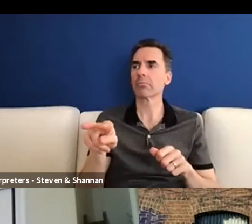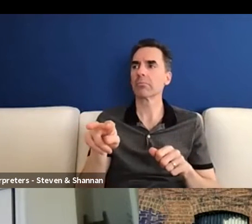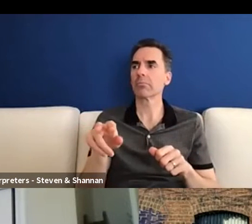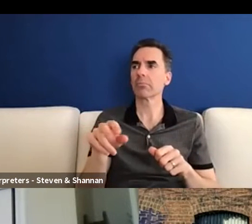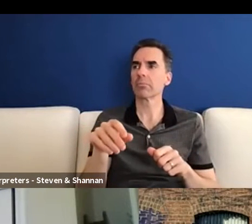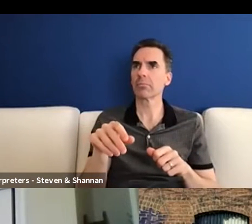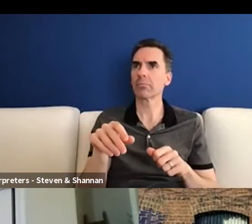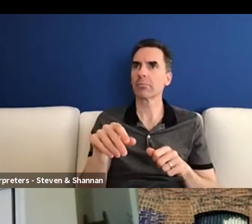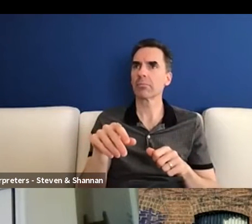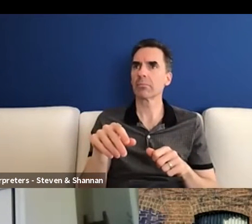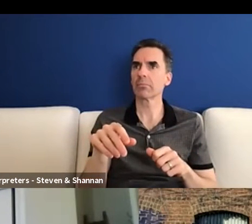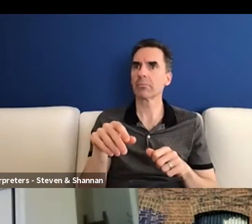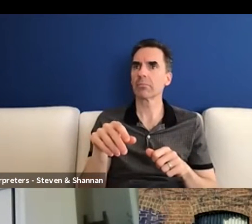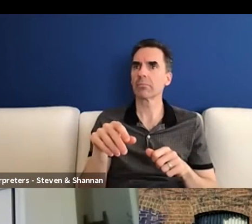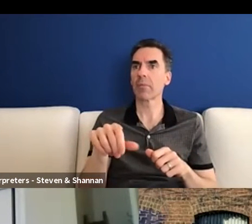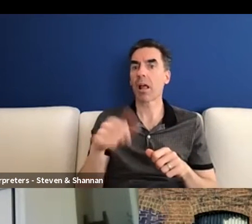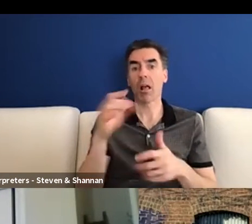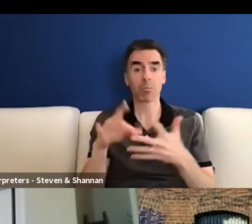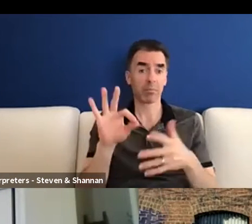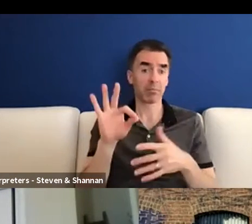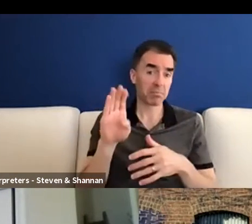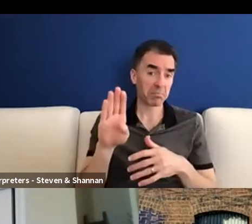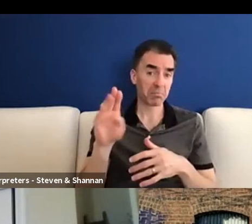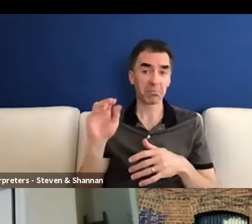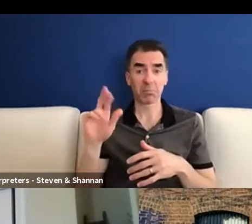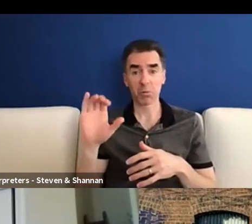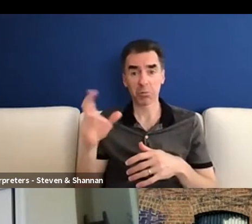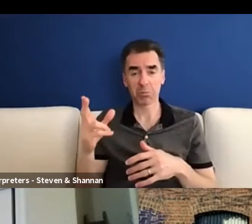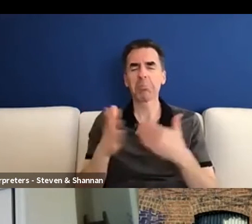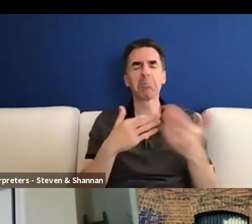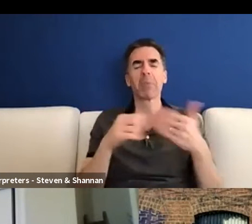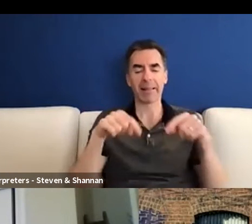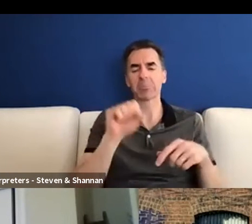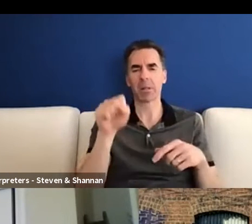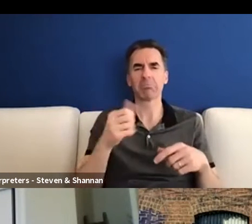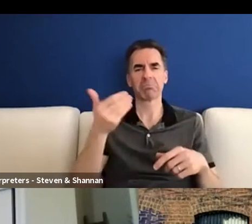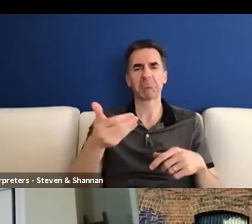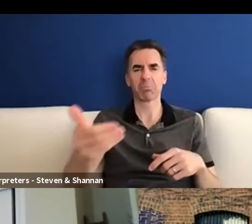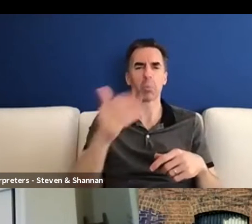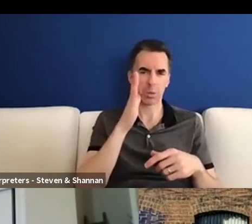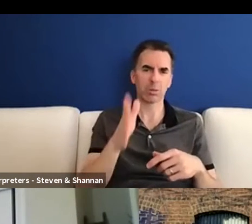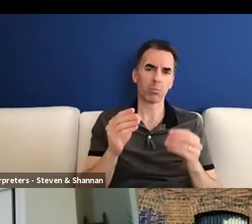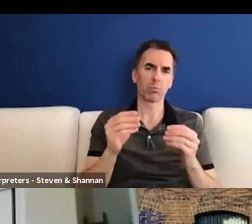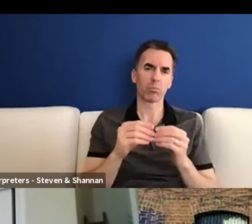February would be better or March. But we'll have opportunities all throughout the semester. And then into sections three and